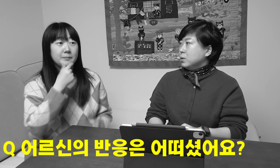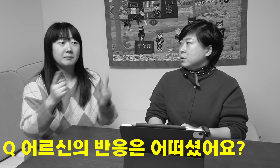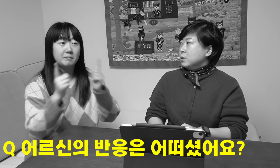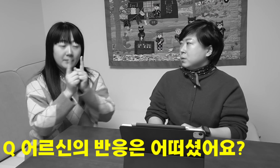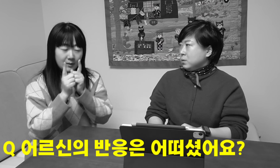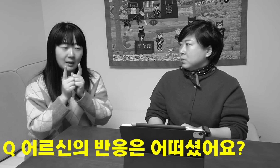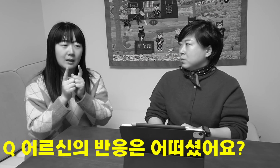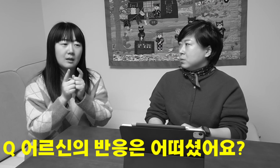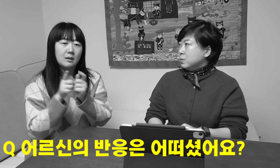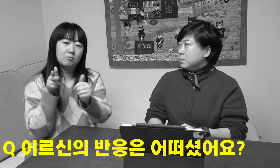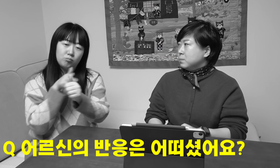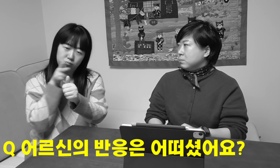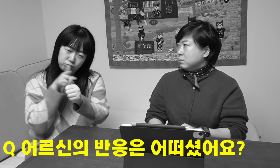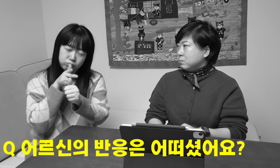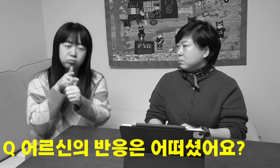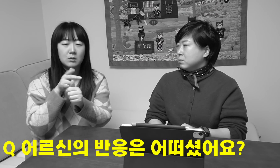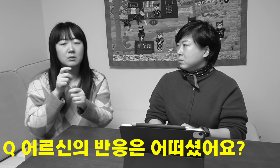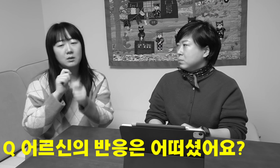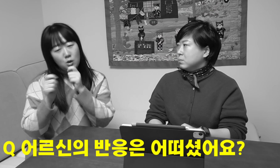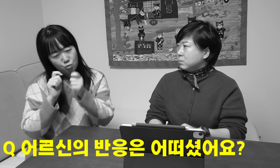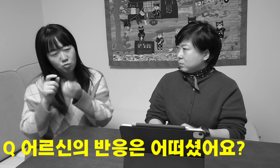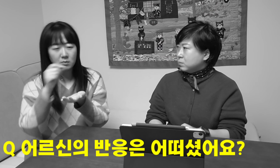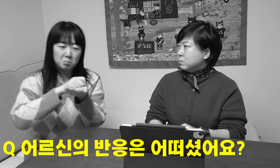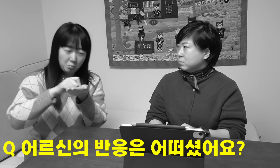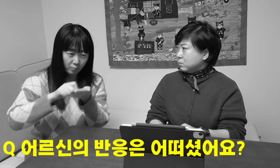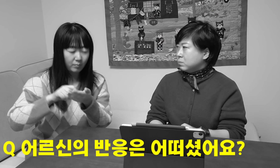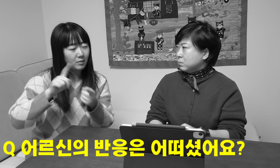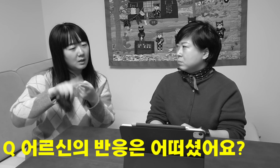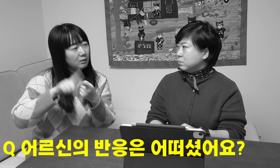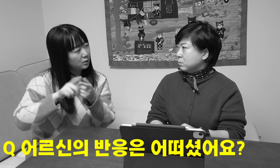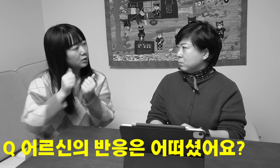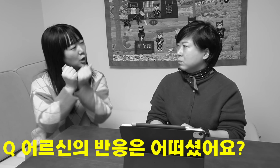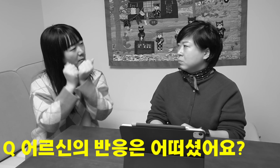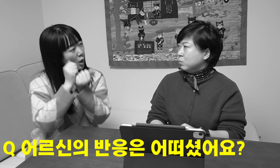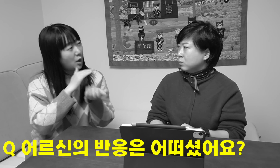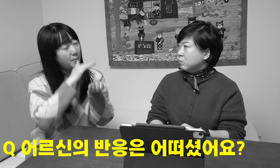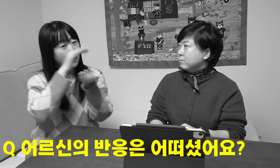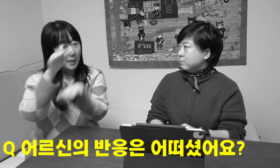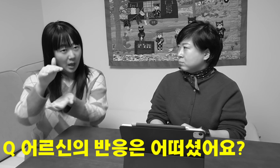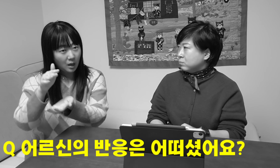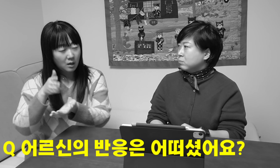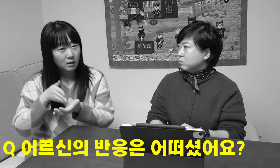Did he like it when you met him and said that you wanted to film it